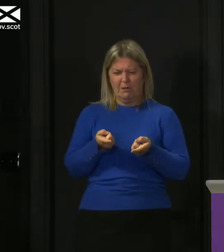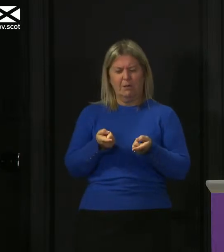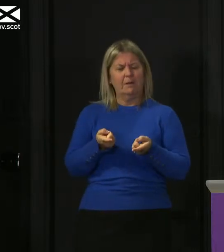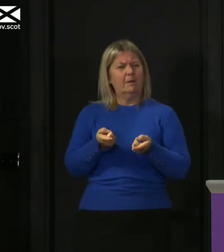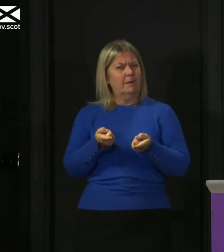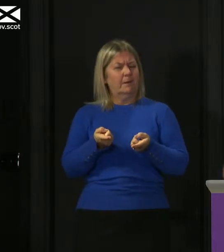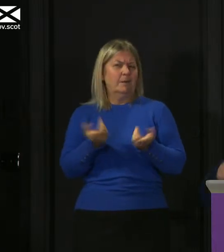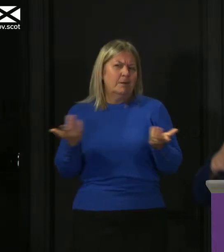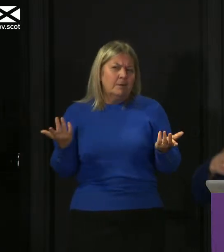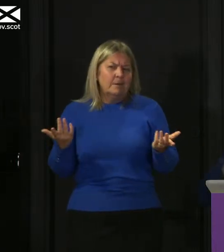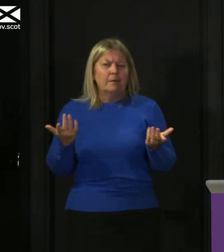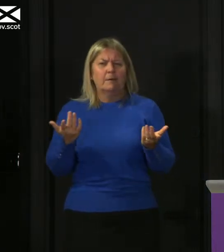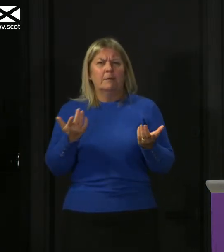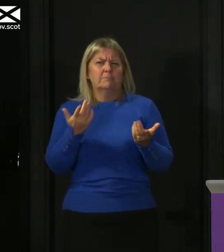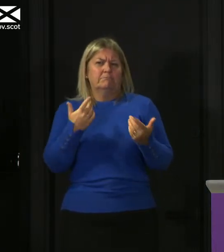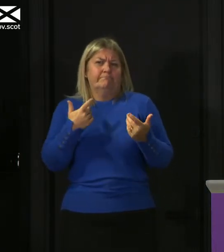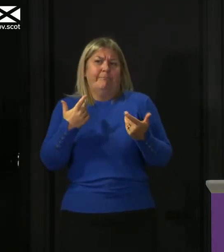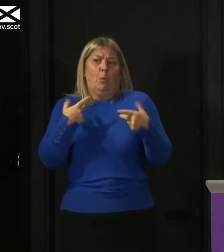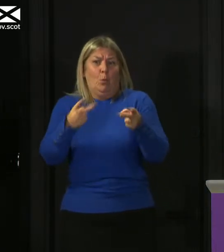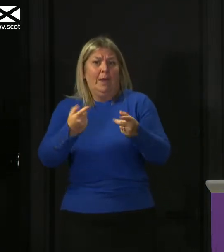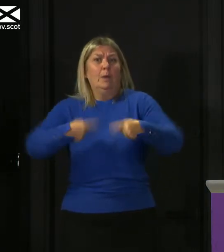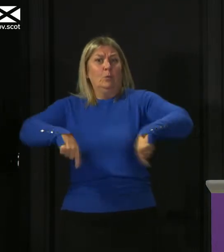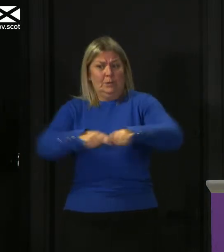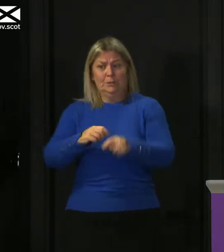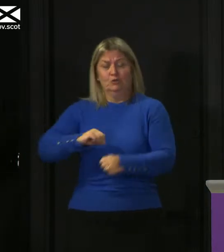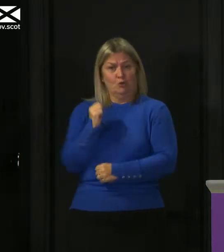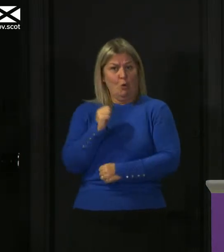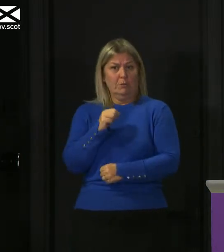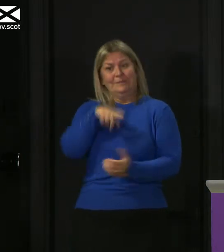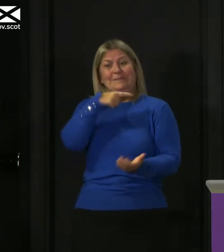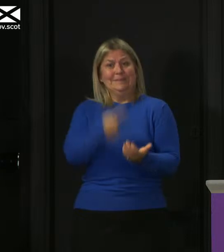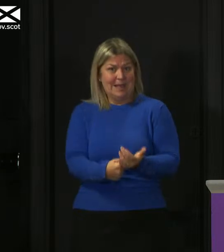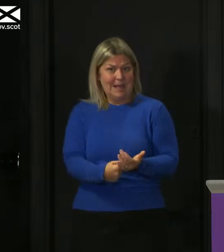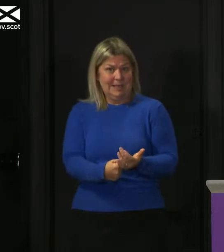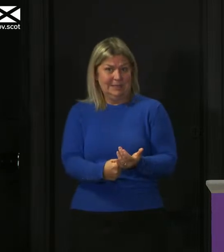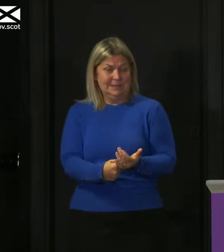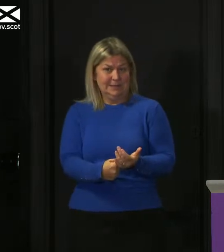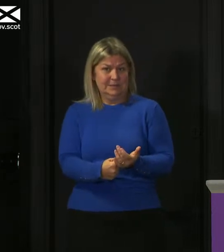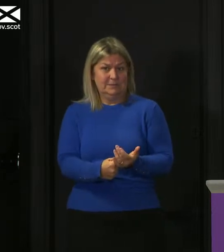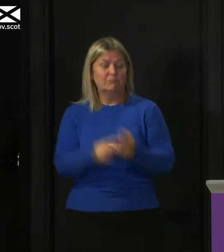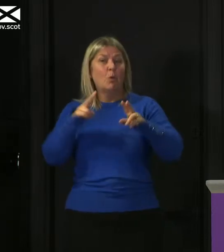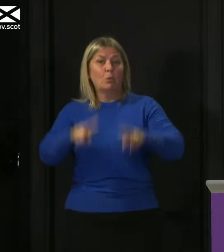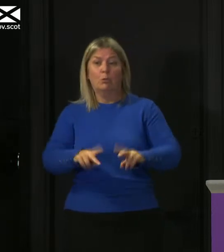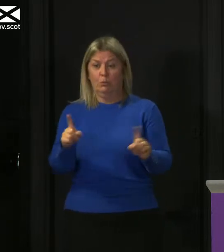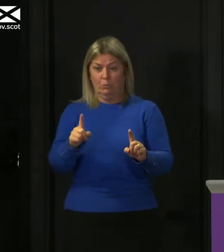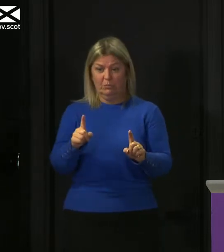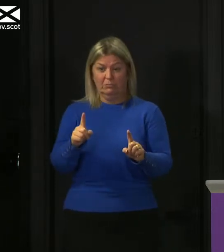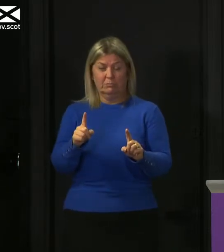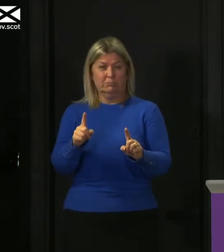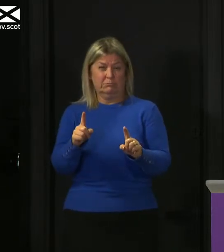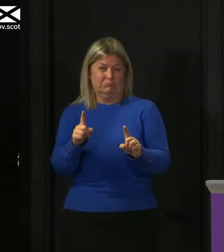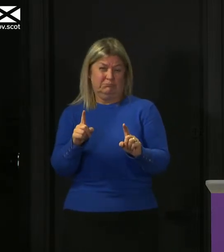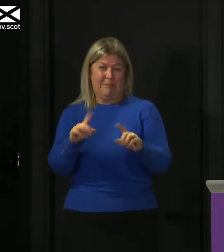and then in communicating whatever decisions we take, is what actually the components of that are.